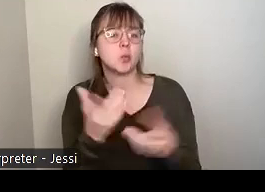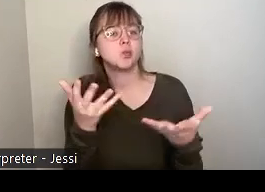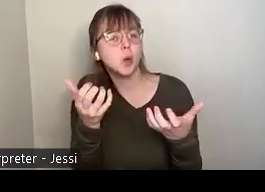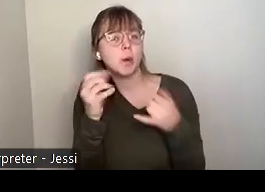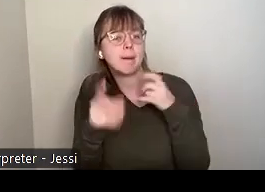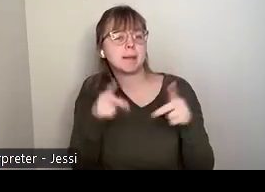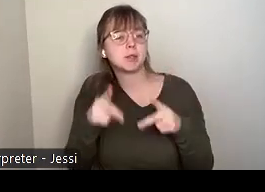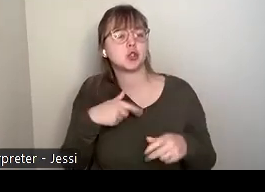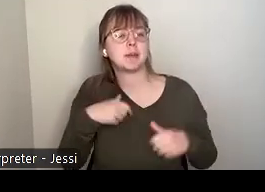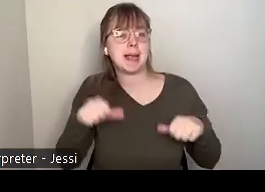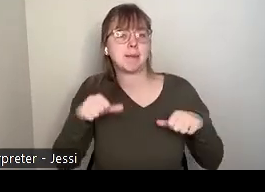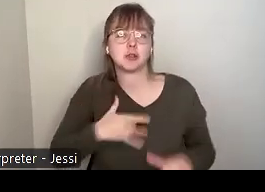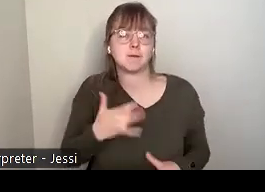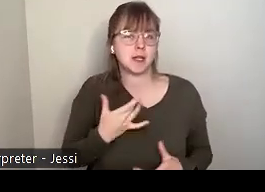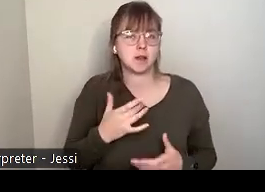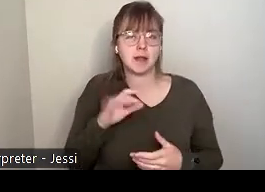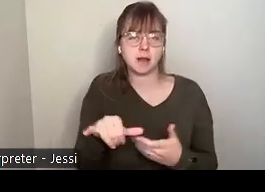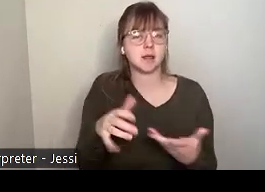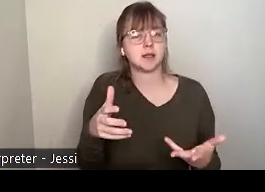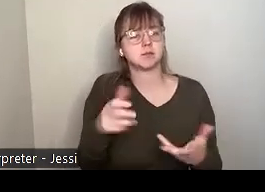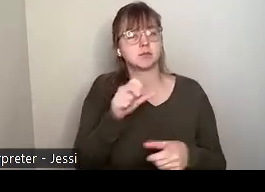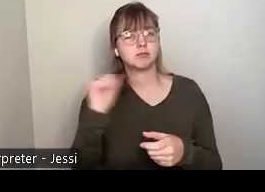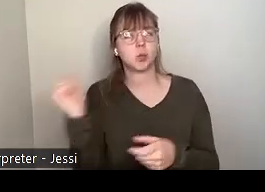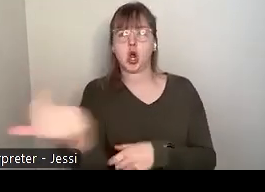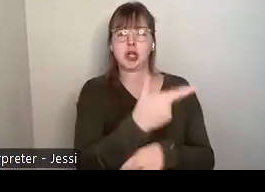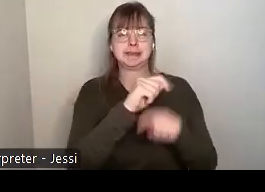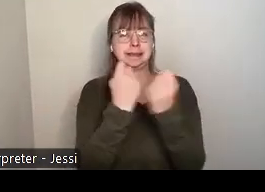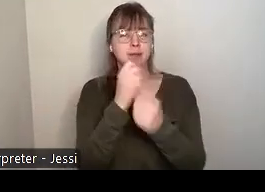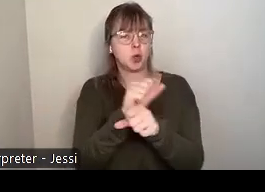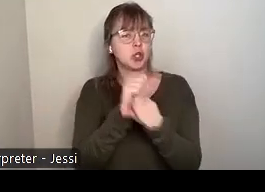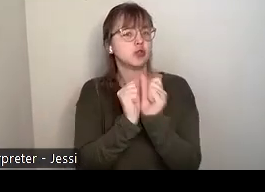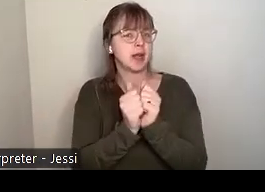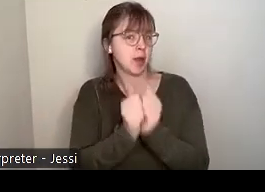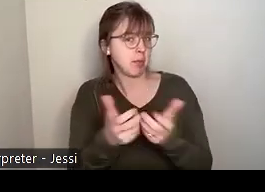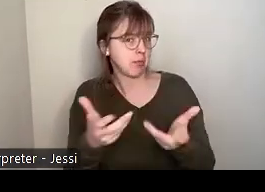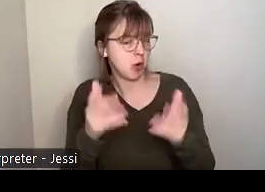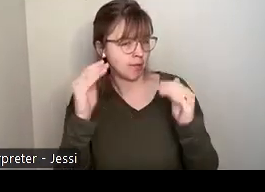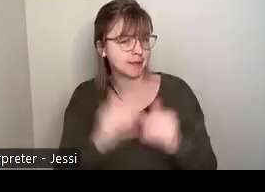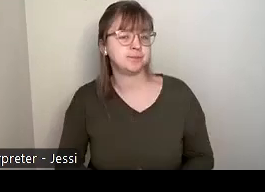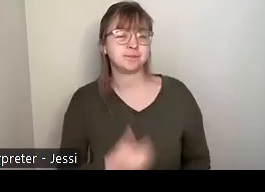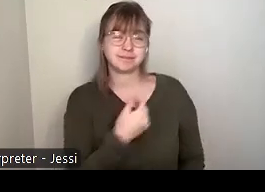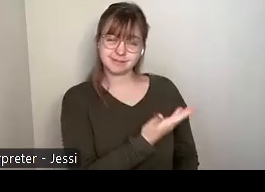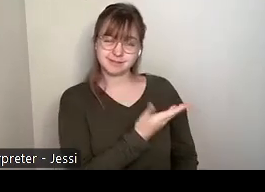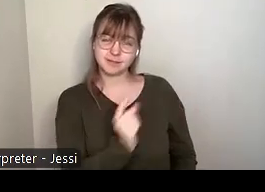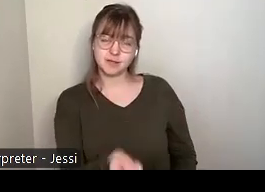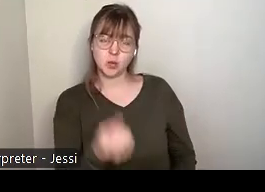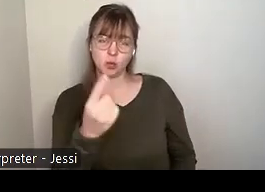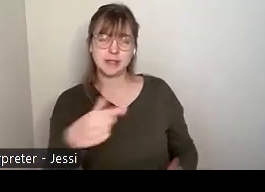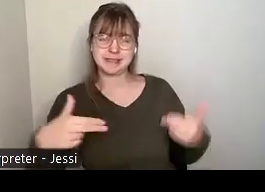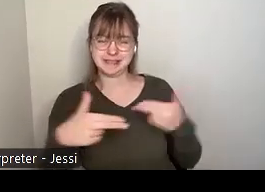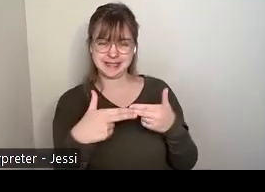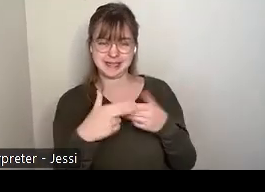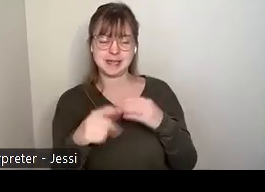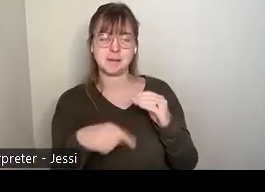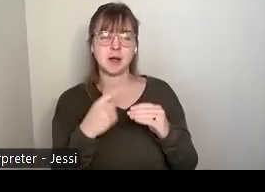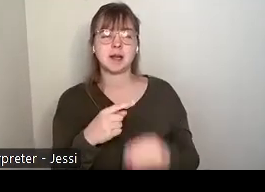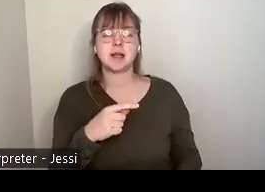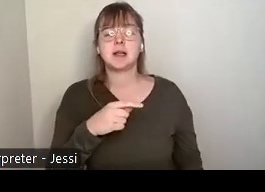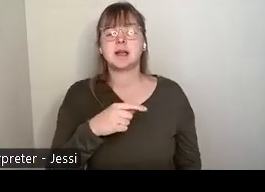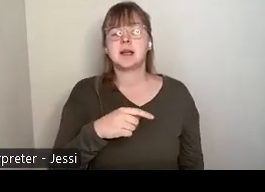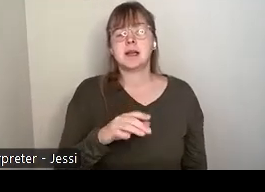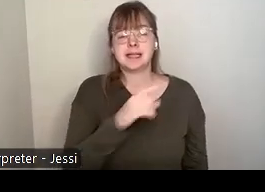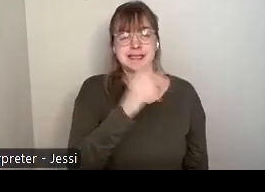and that we're all working together so I put this one slide about uh between 9.5 and 14% of children